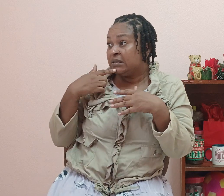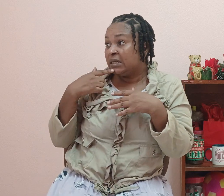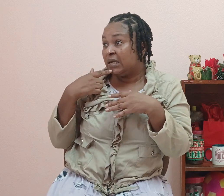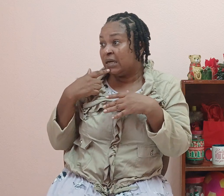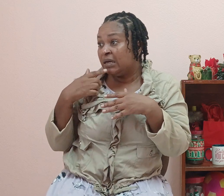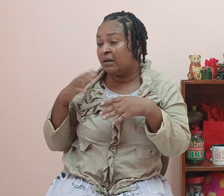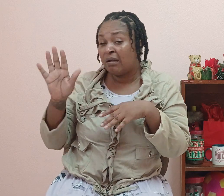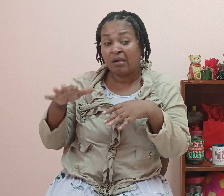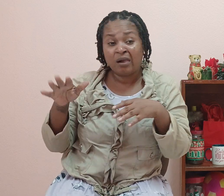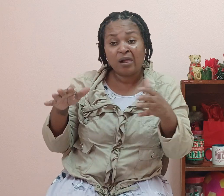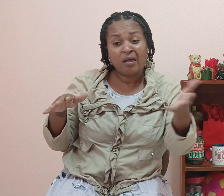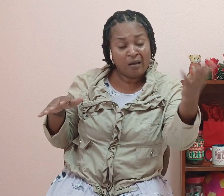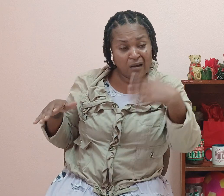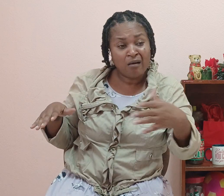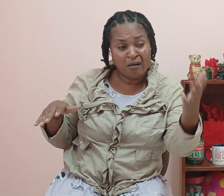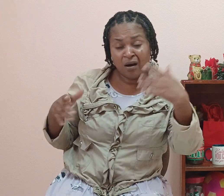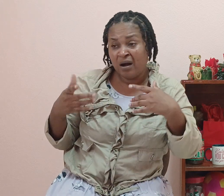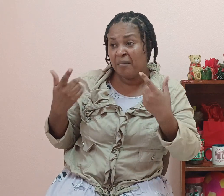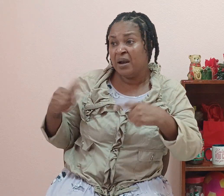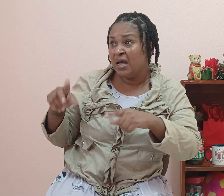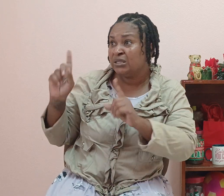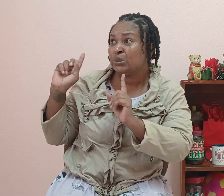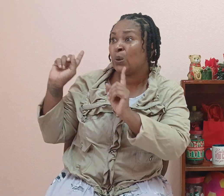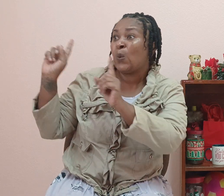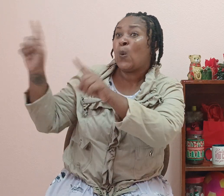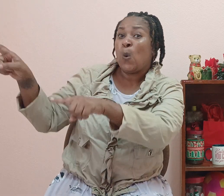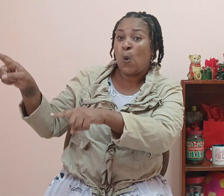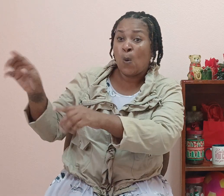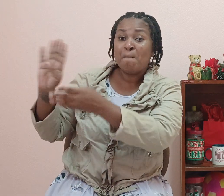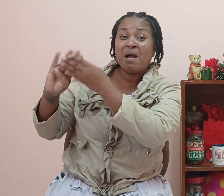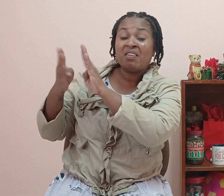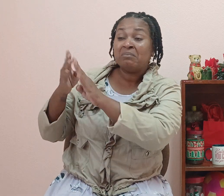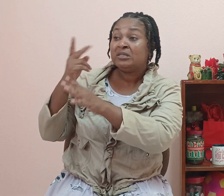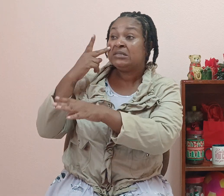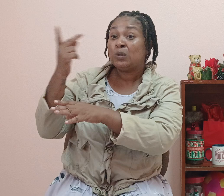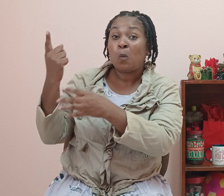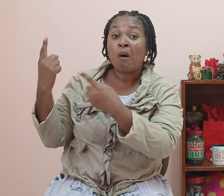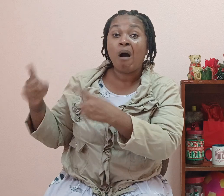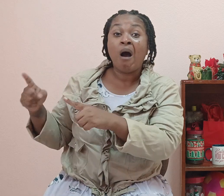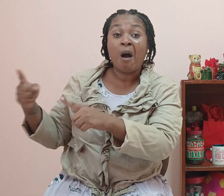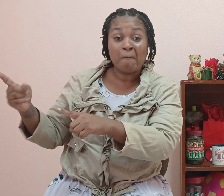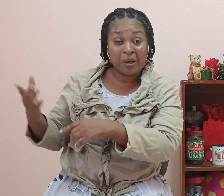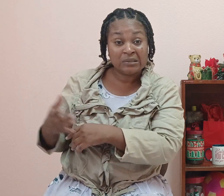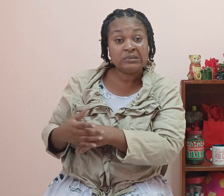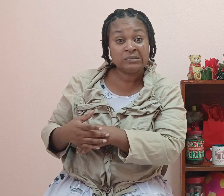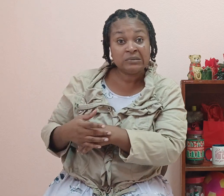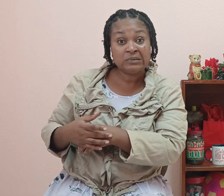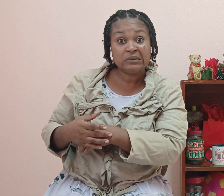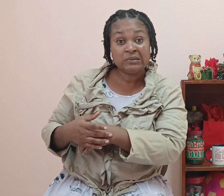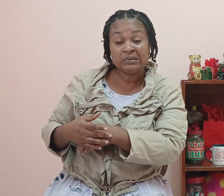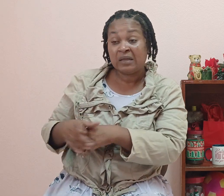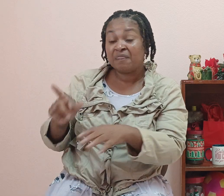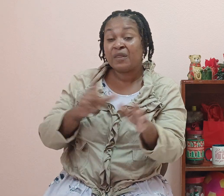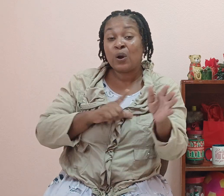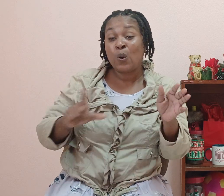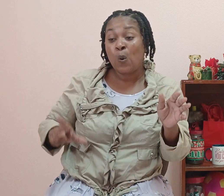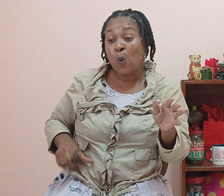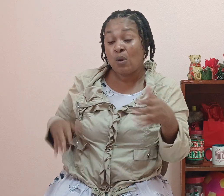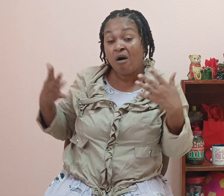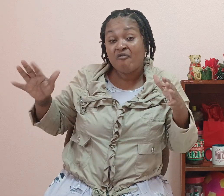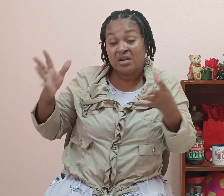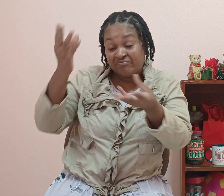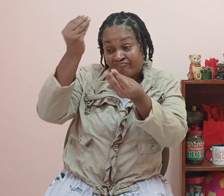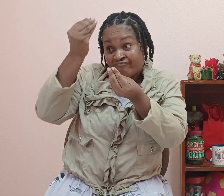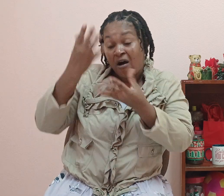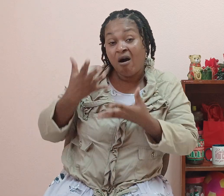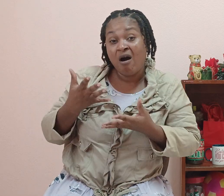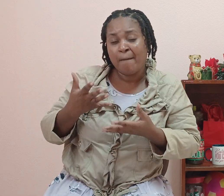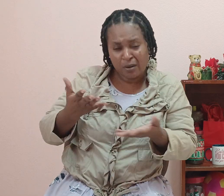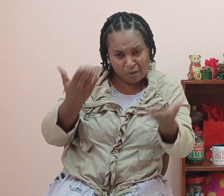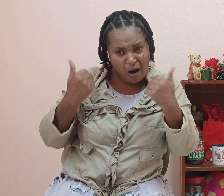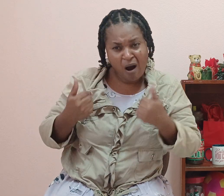“Let’s go to Bethlehem and see this thing that has happened, which the Lord has told us about.”